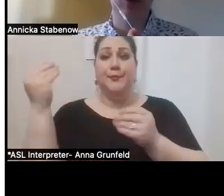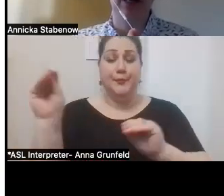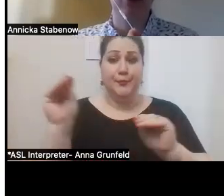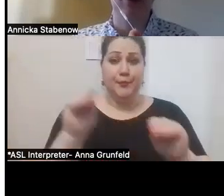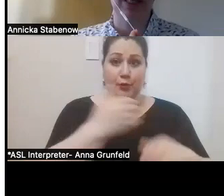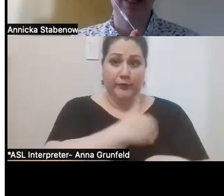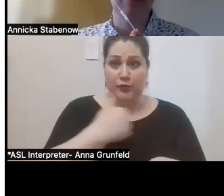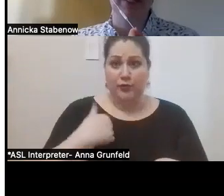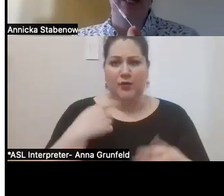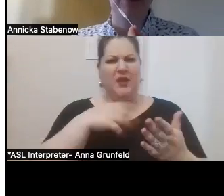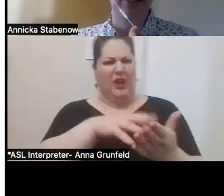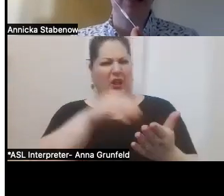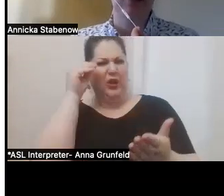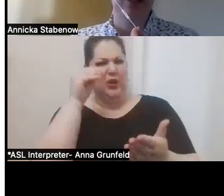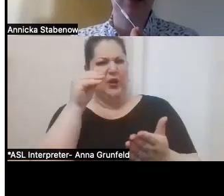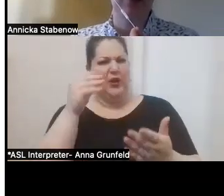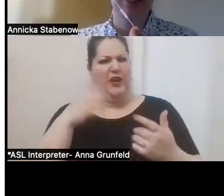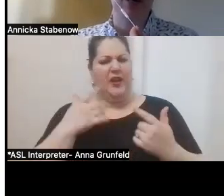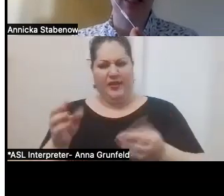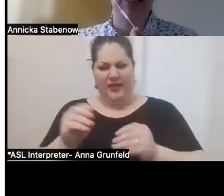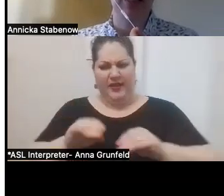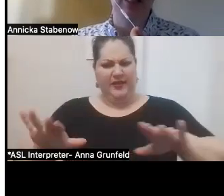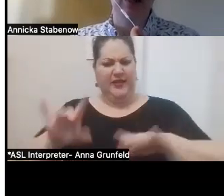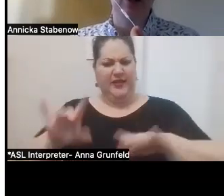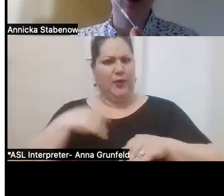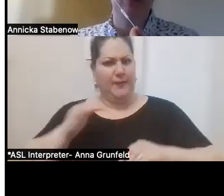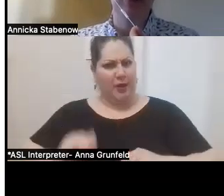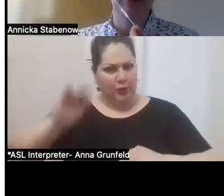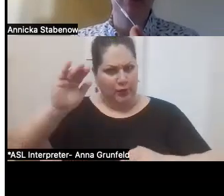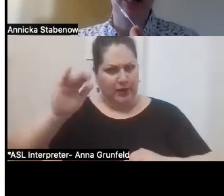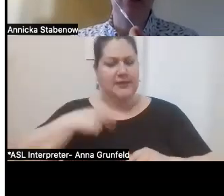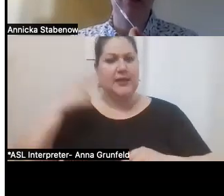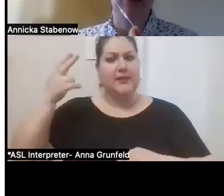where I was raised and the history of the Mi’kmaq, the home of the Mik Maq people.